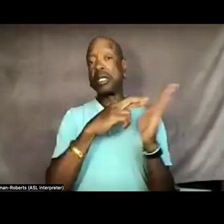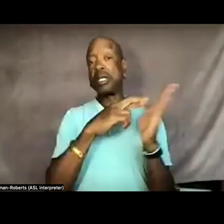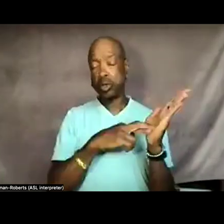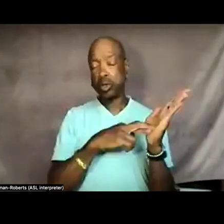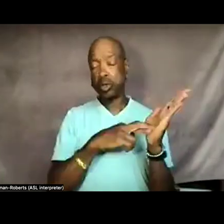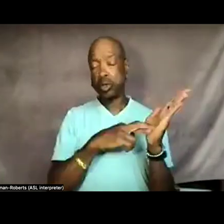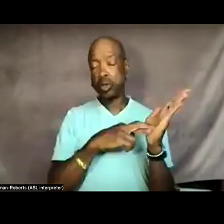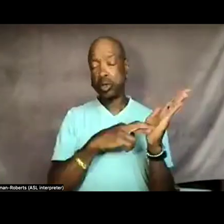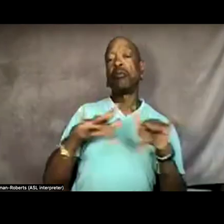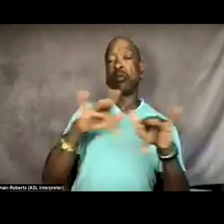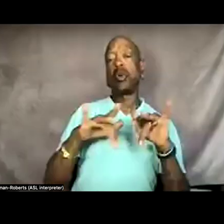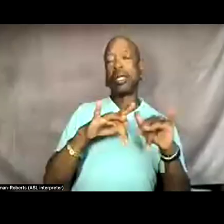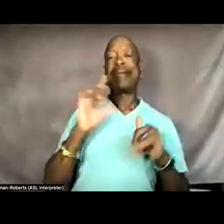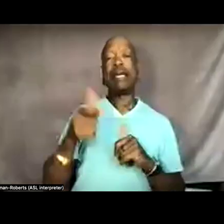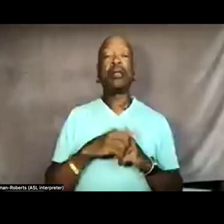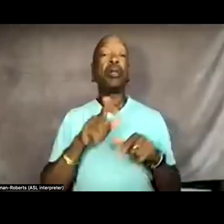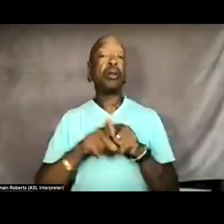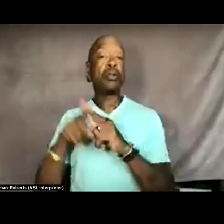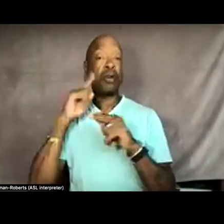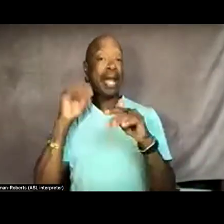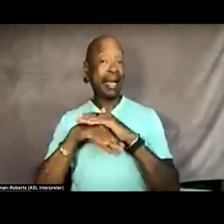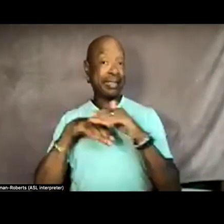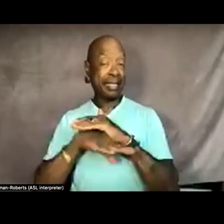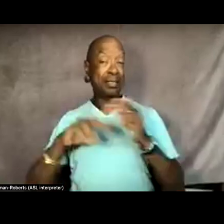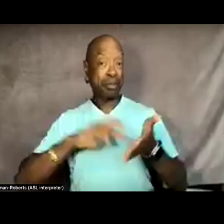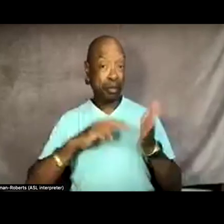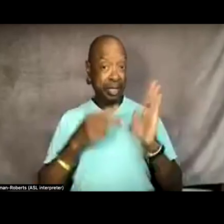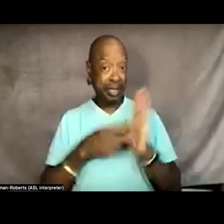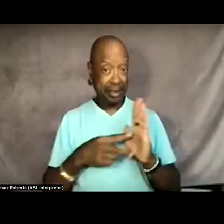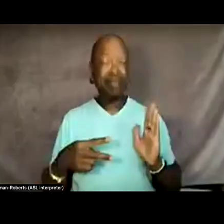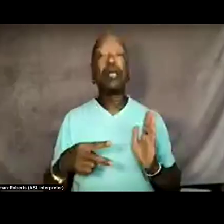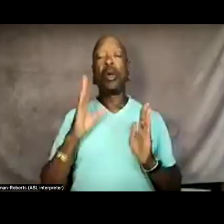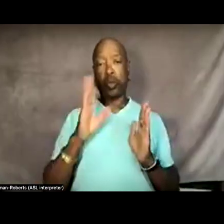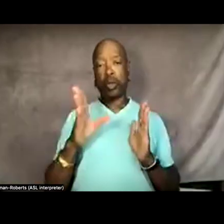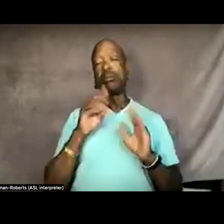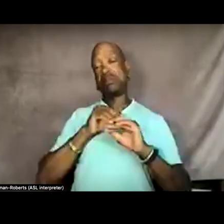chat for Access purposes um by request email me for that so do note that this means if you